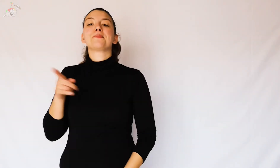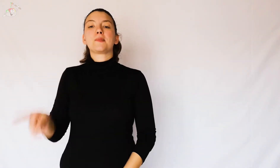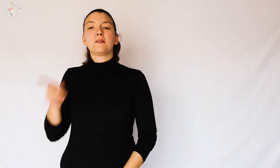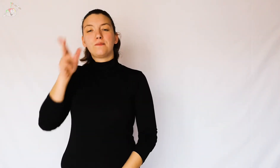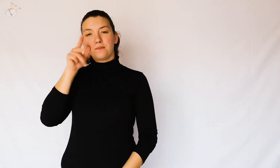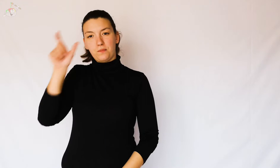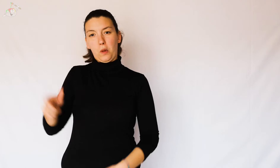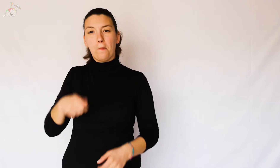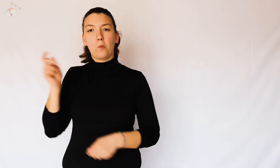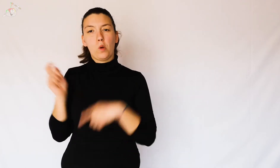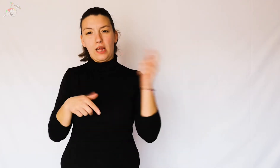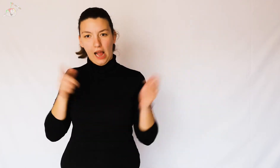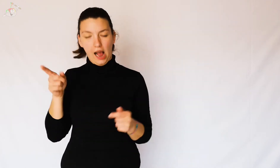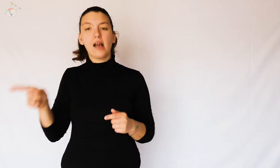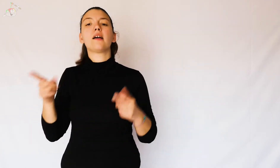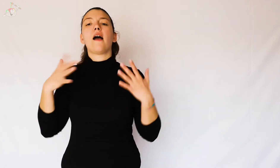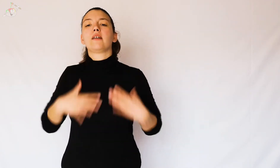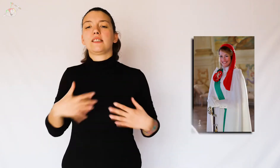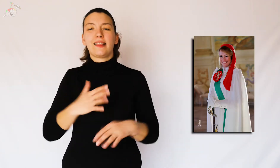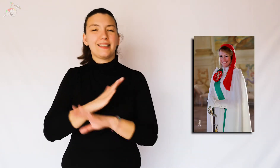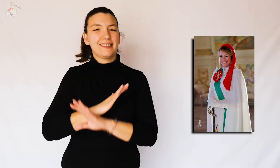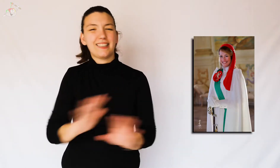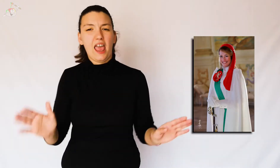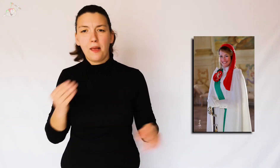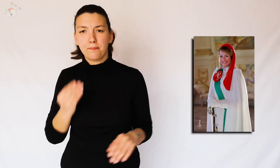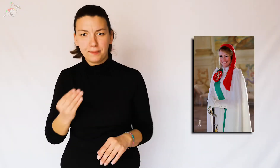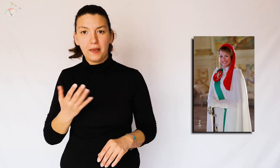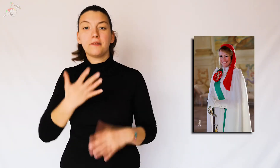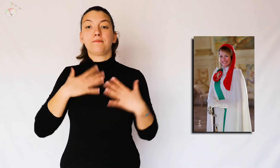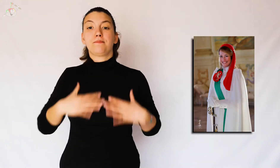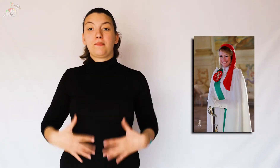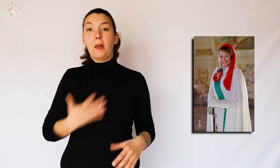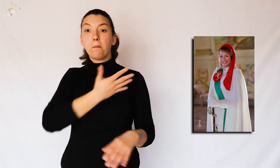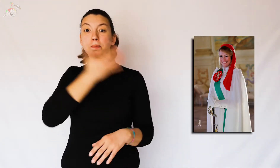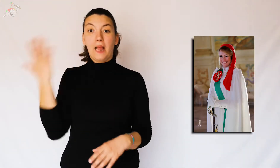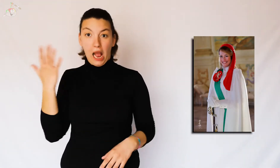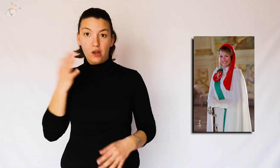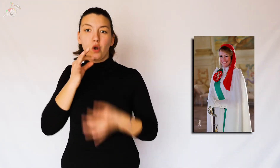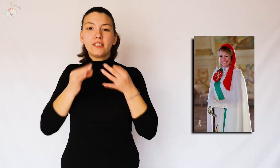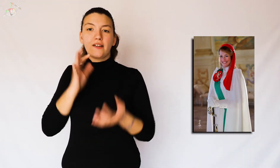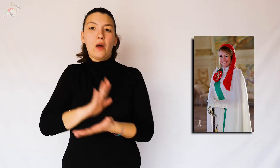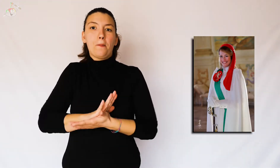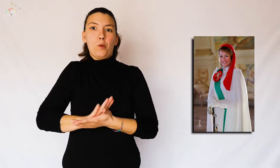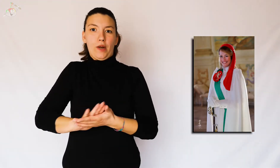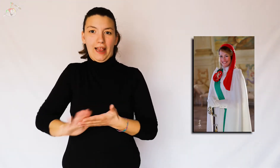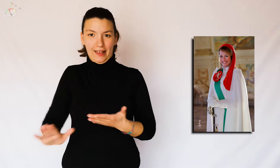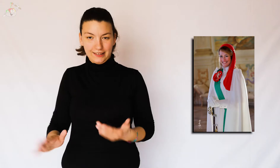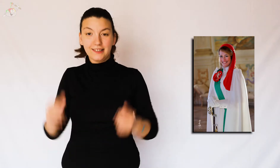The miller is always dressed in white, a symbol of purity.